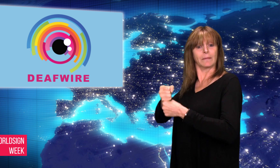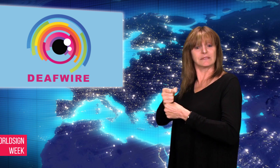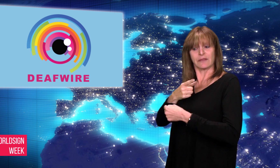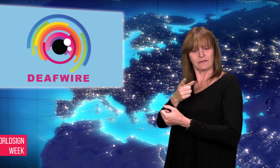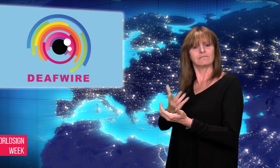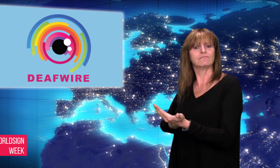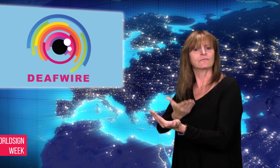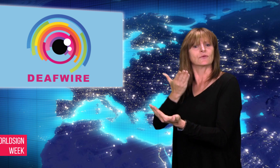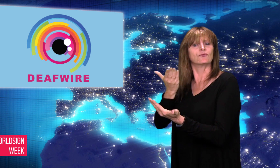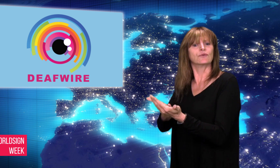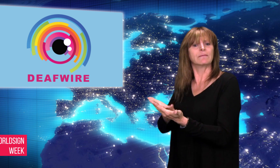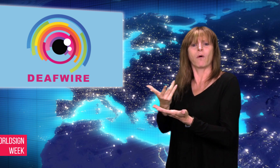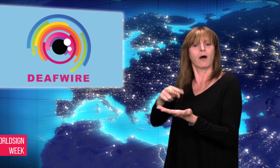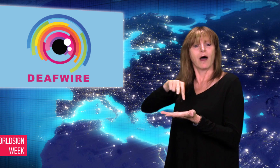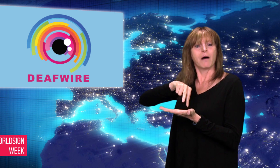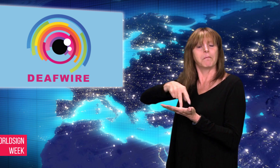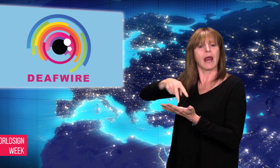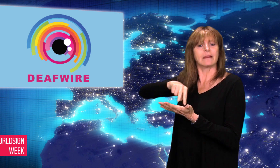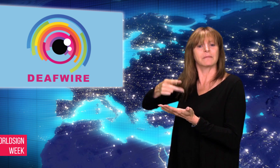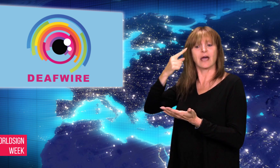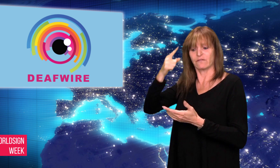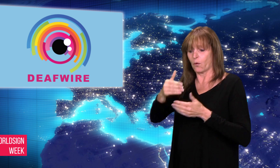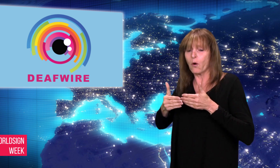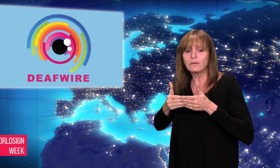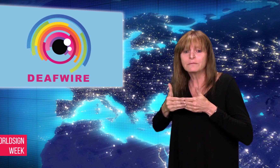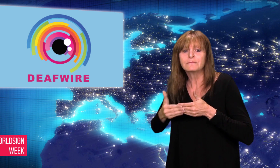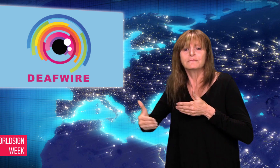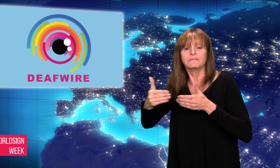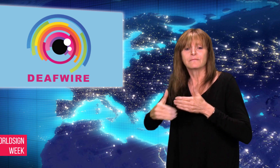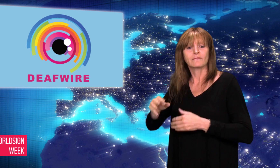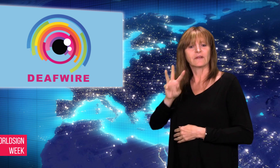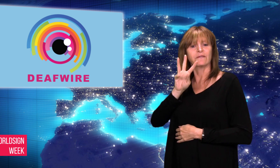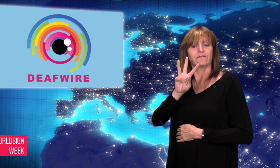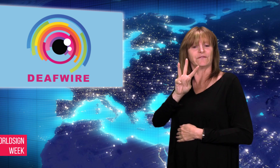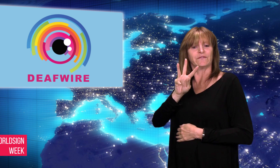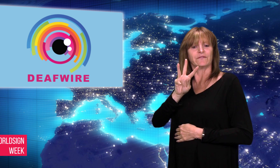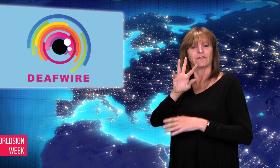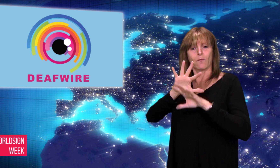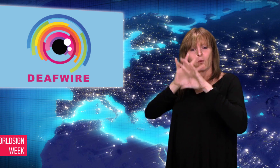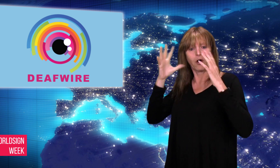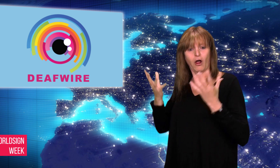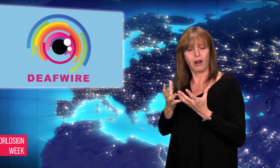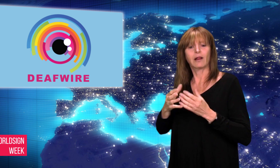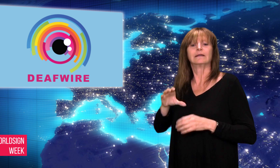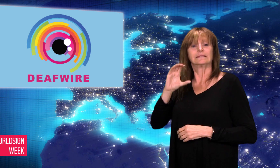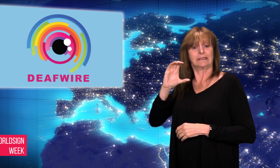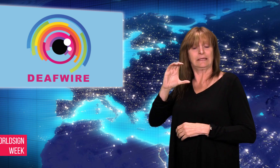in July 2019. Board members also